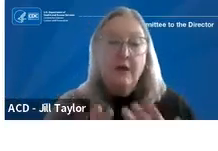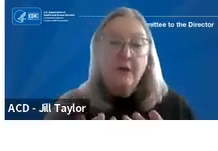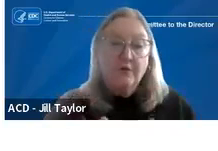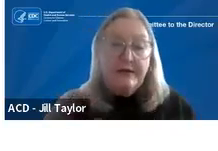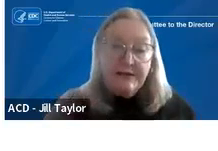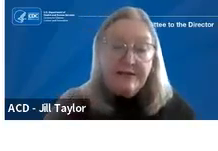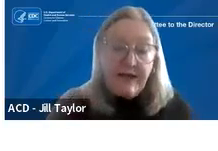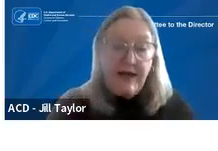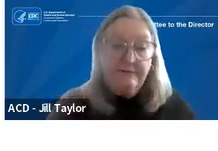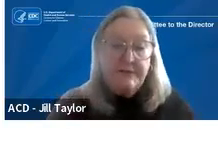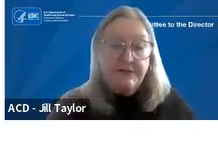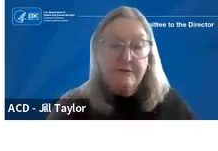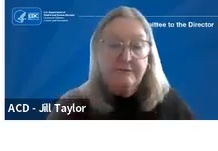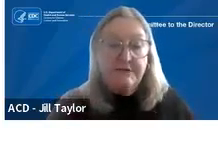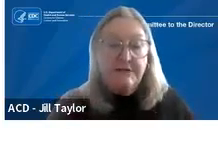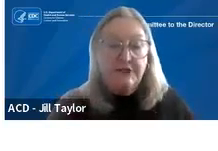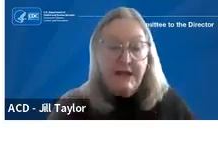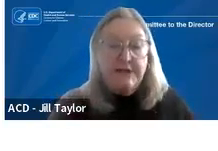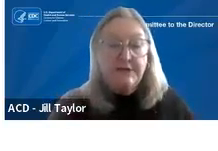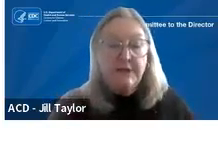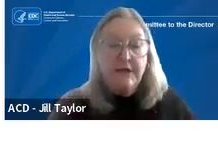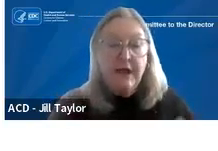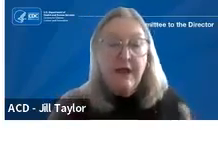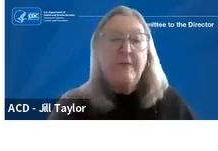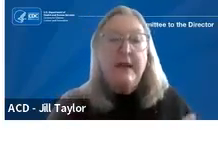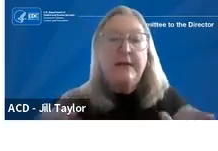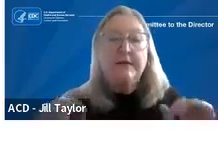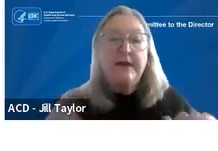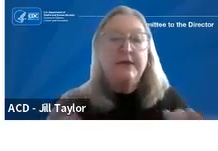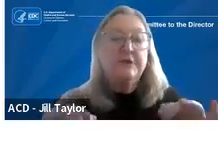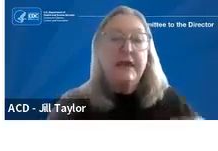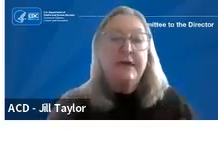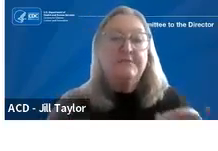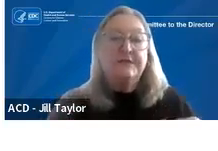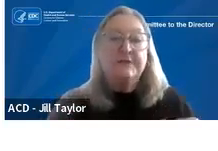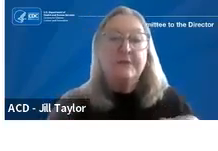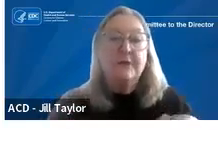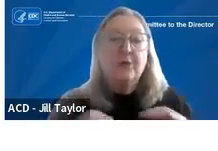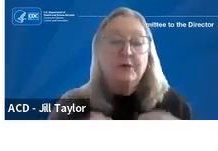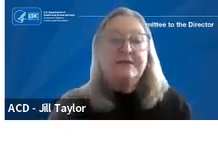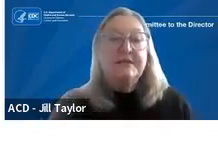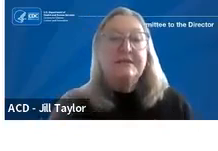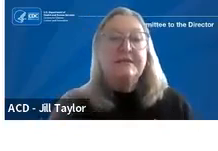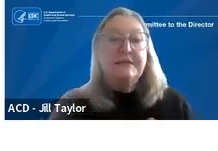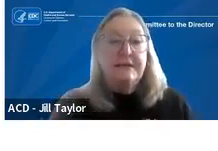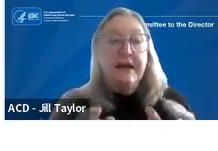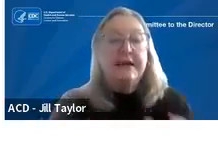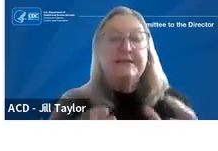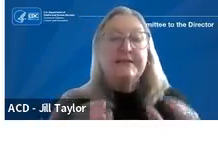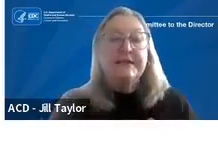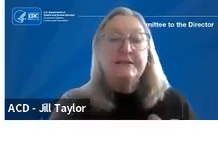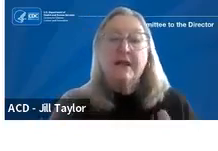And we need to have this conversation nationally about a national lab system with CDC at its center.